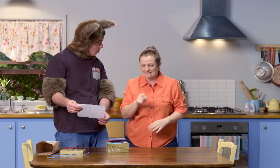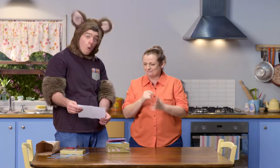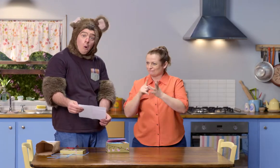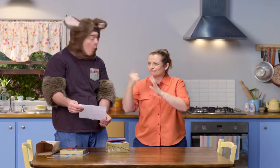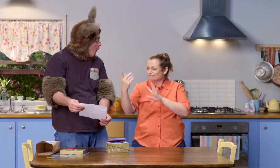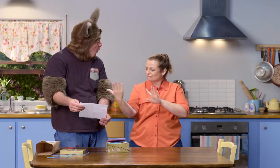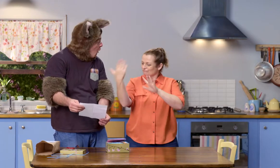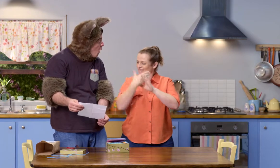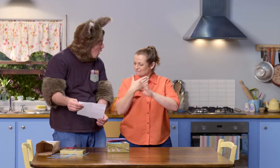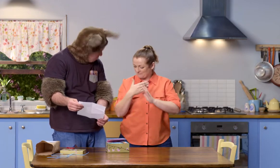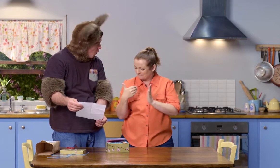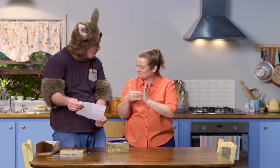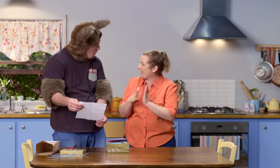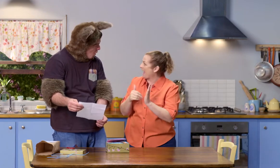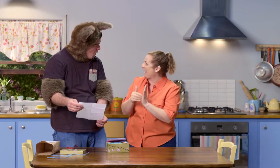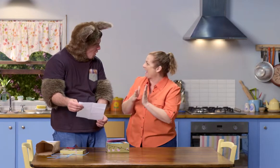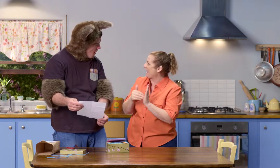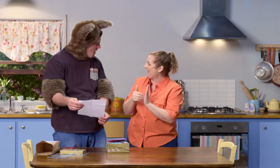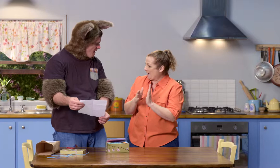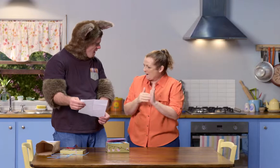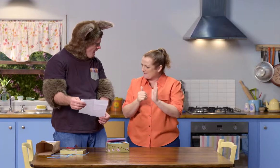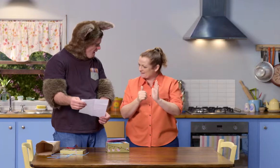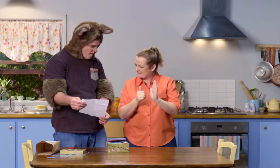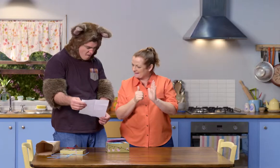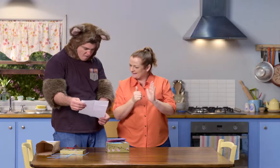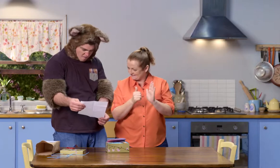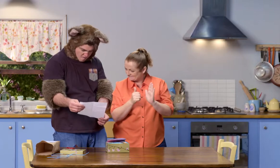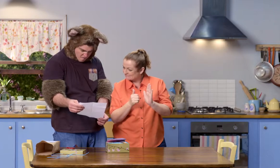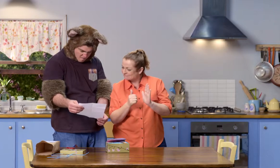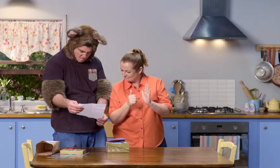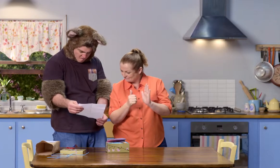so she's sent me some paint. Oh! Hmm.